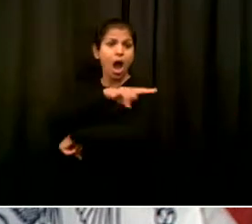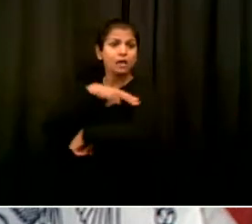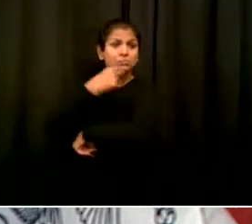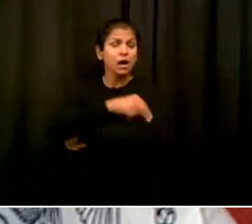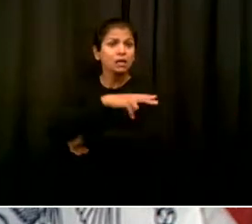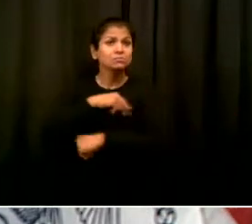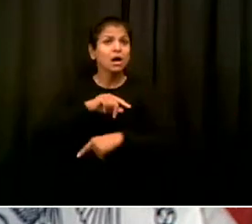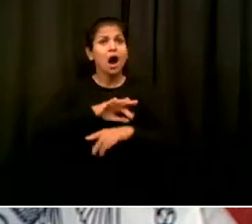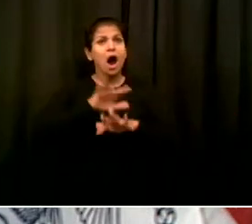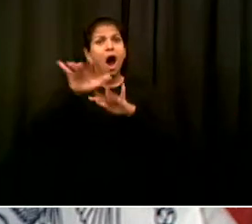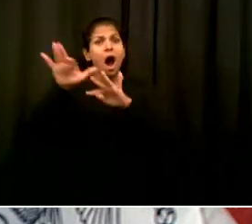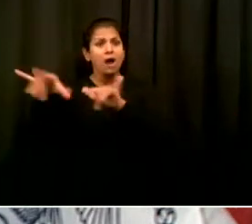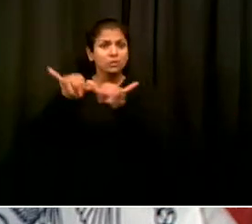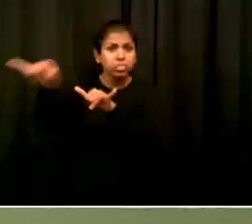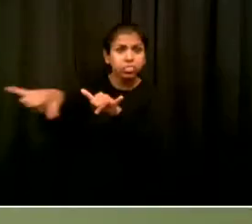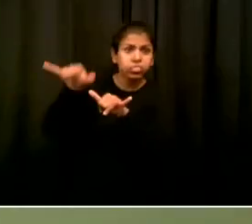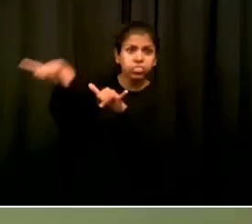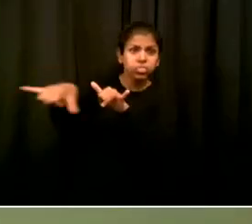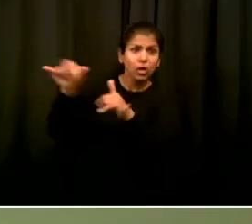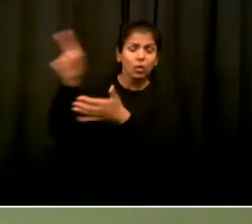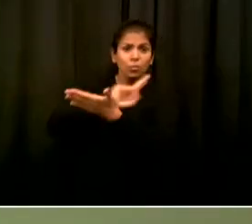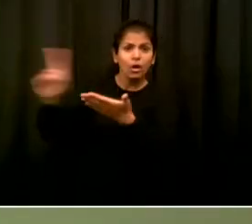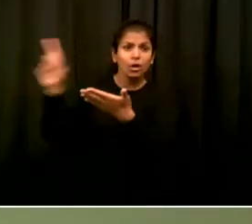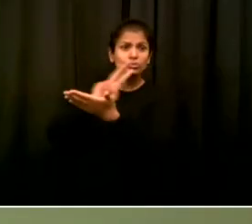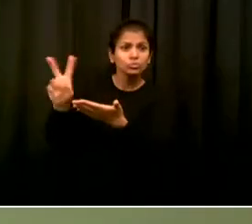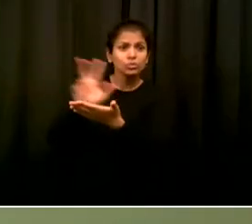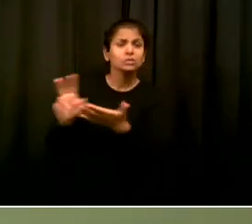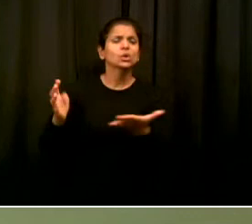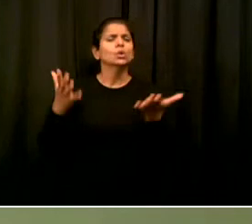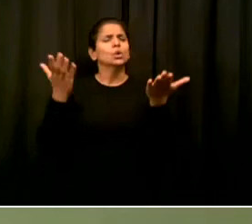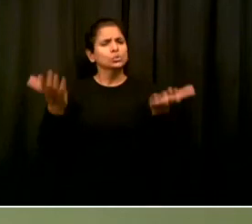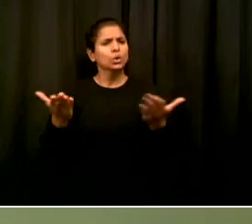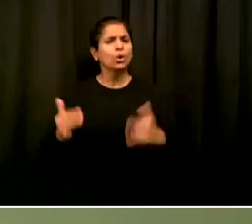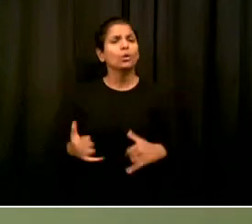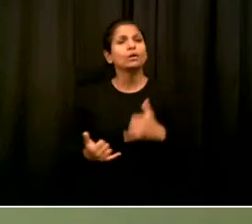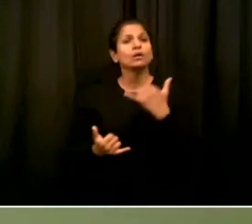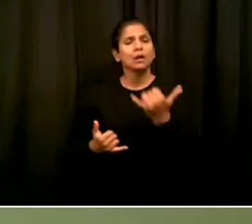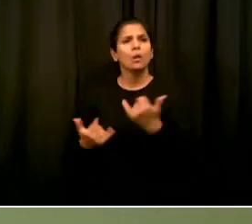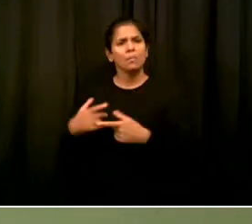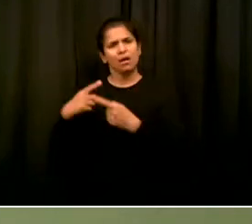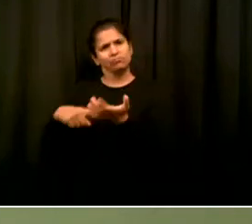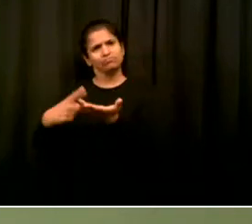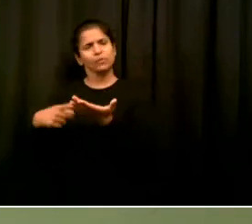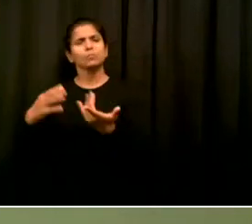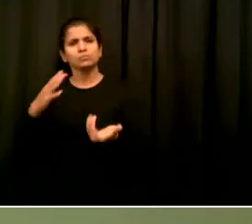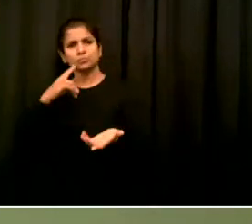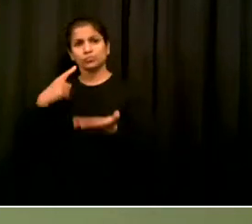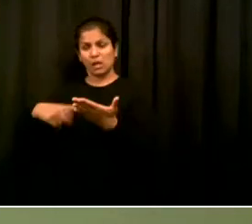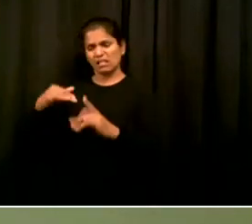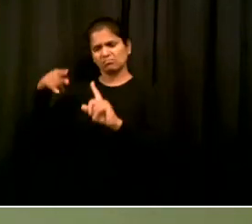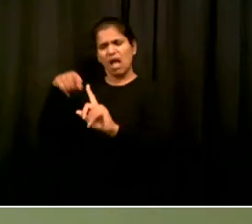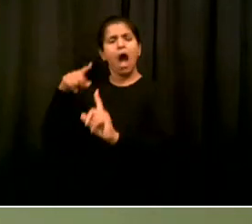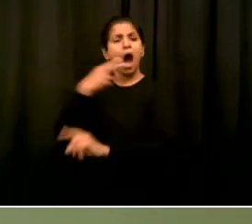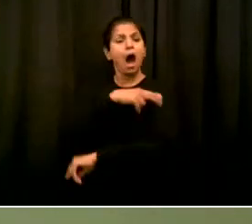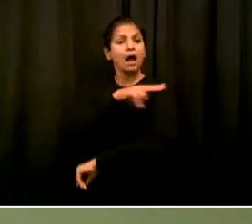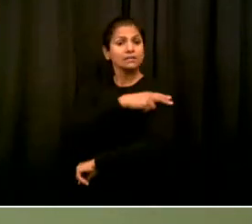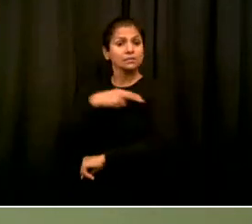SEEING VERY LITTLE IMIMPACT T I TETE RMSOFOF ADDITITIONAL HOSPPITALIZATIONS. TREE, DO YOU WANT TO ADD?